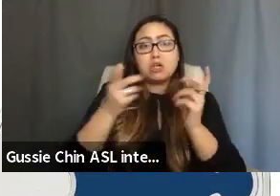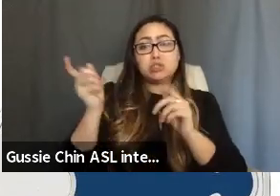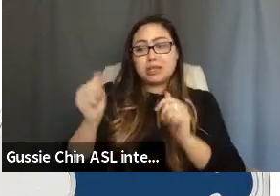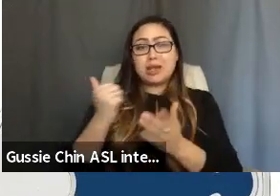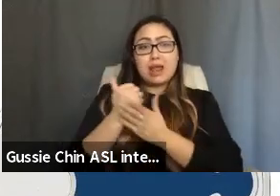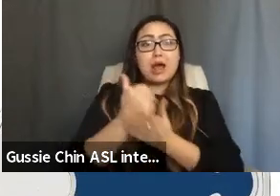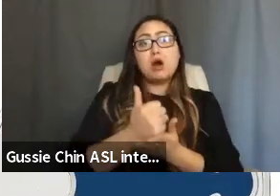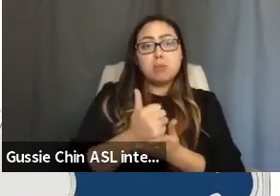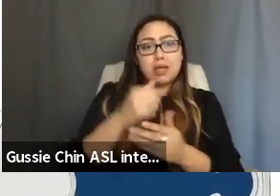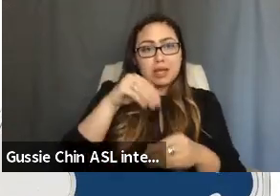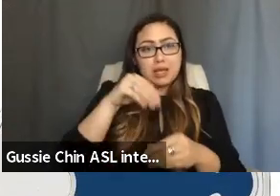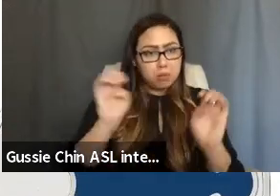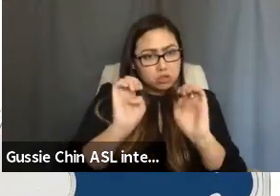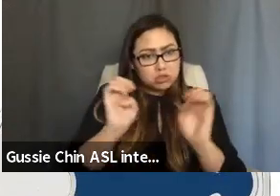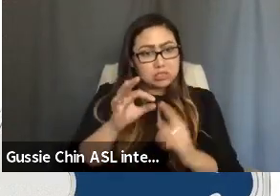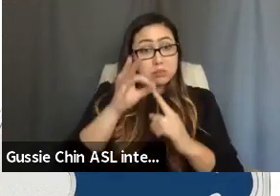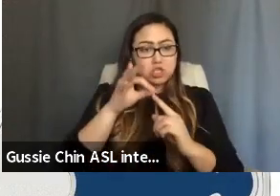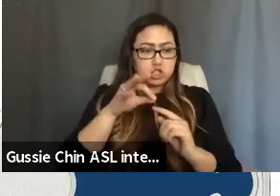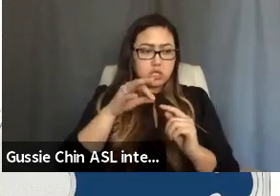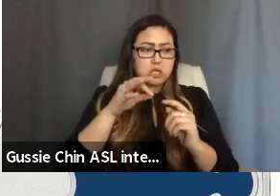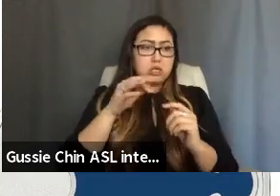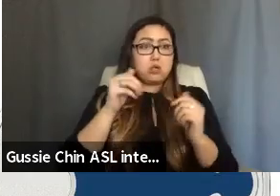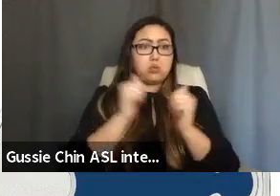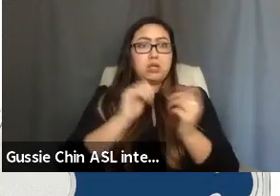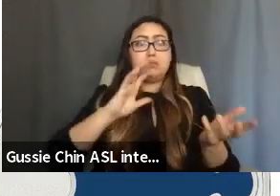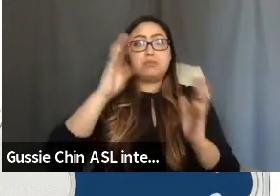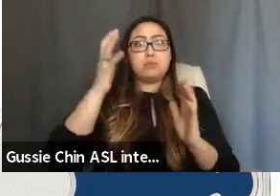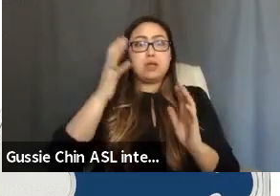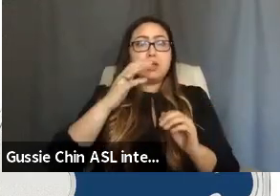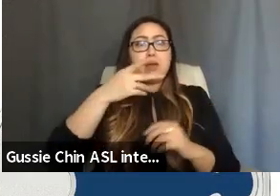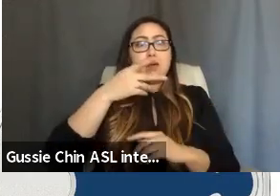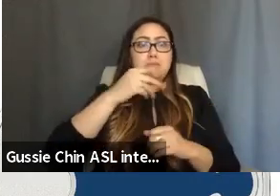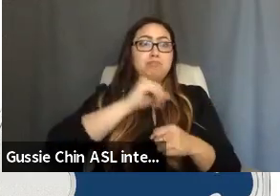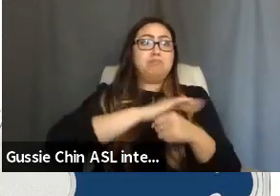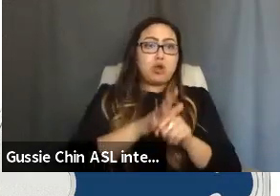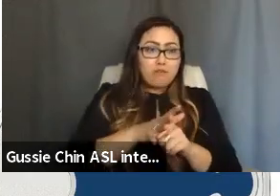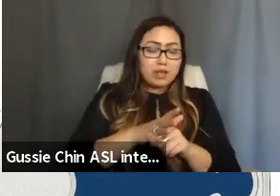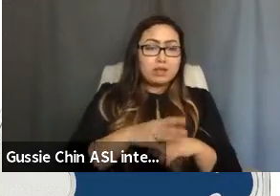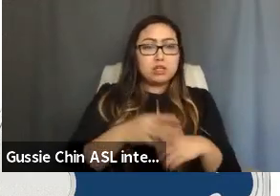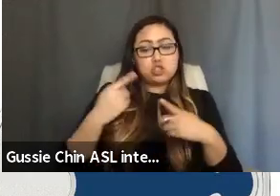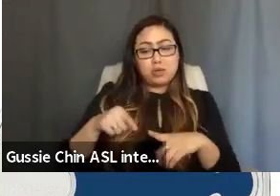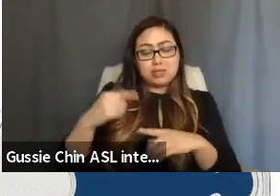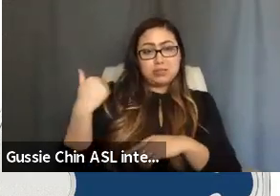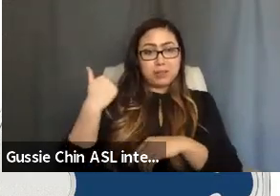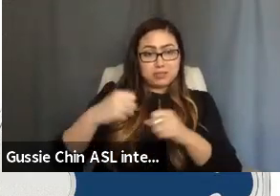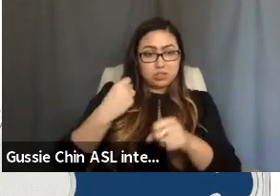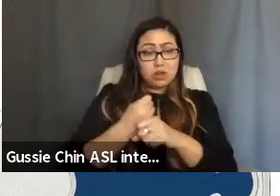especially of this nature and size during this past year, and that happened in part because we